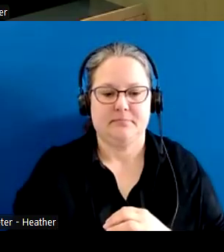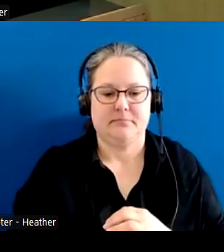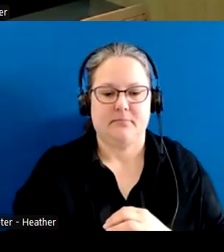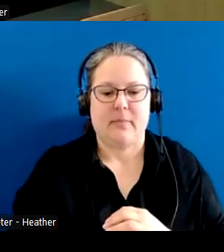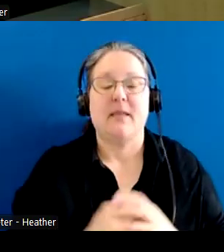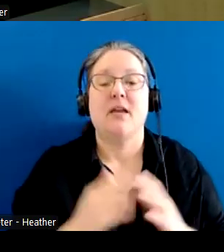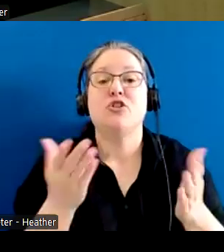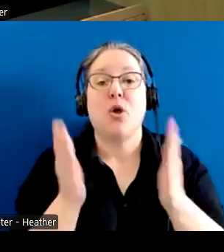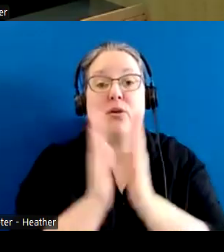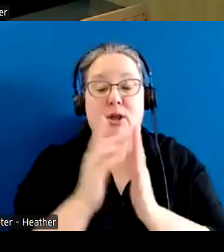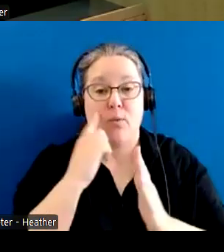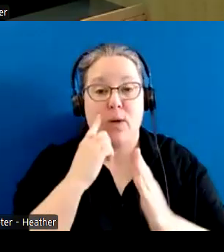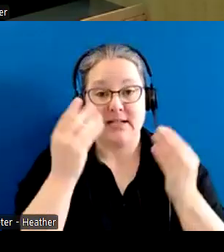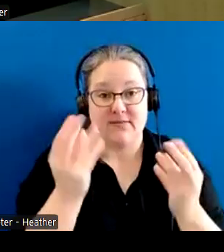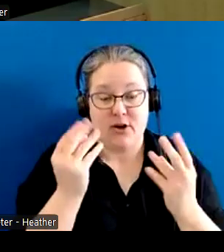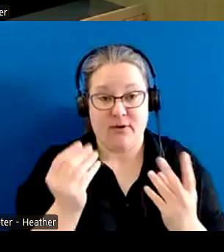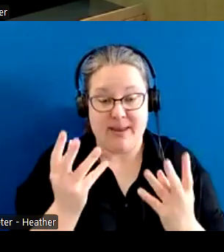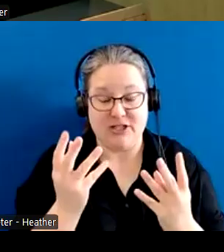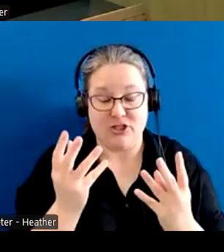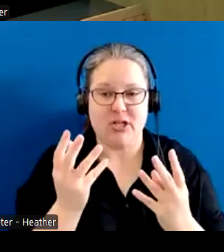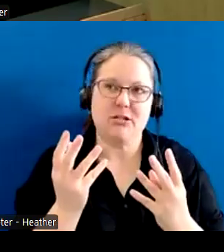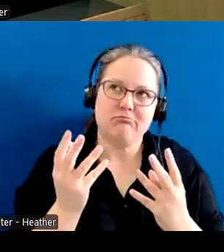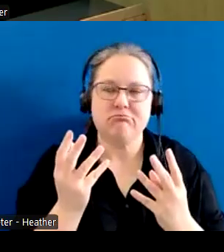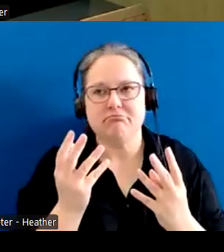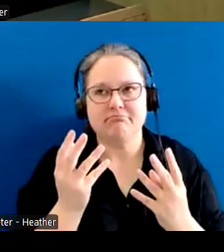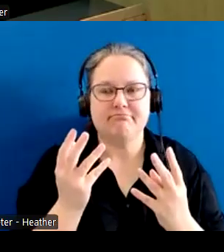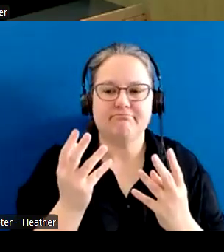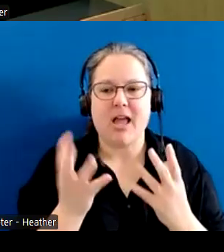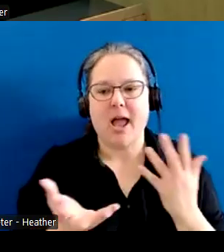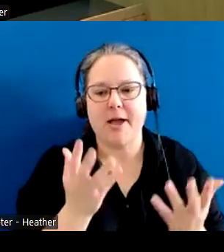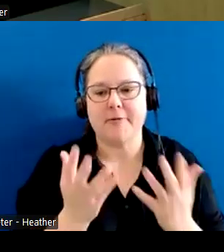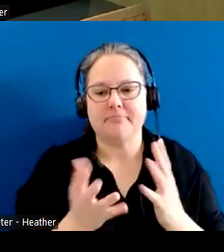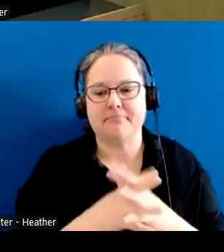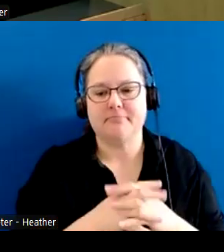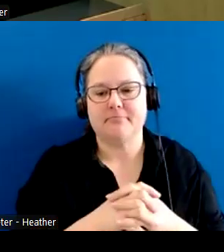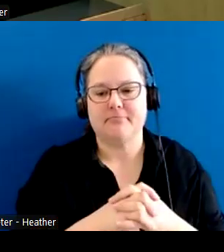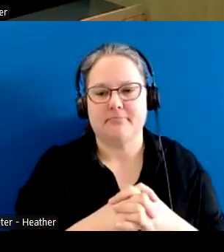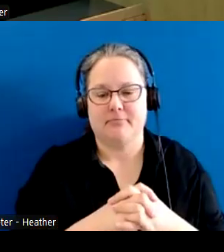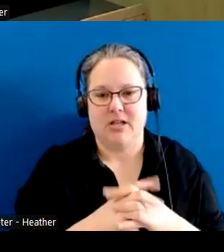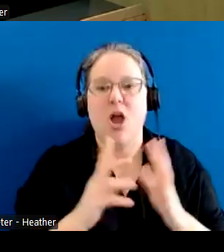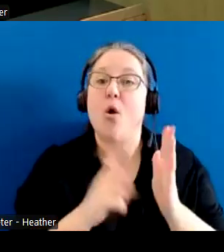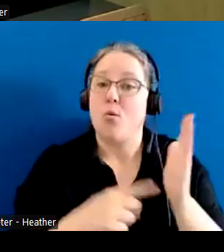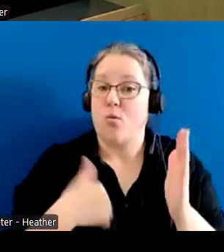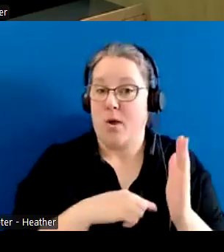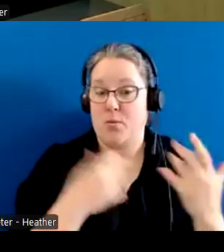So the request for information um is basically um you know what we tried to do is get a sense